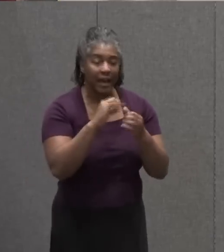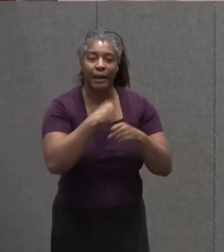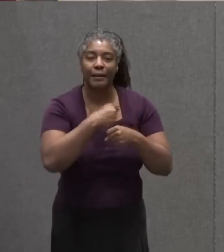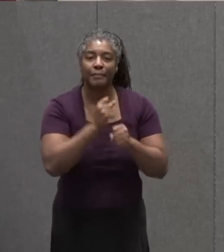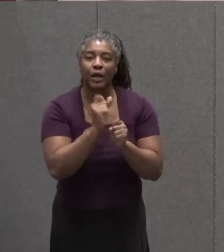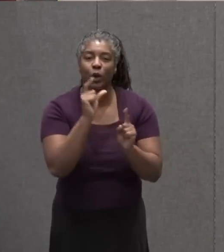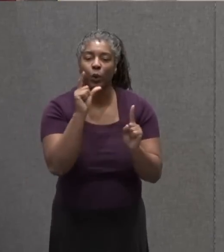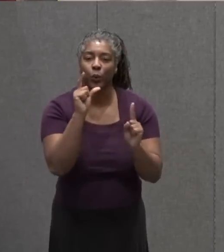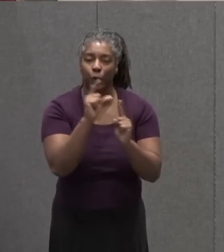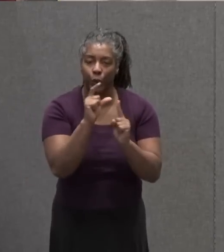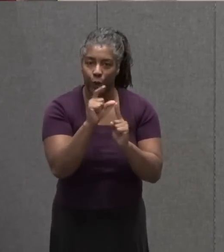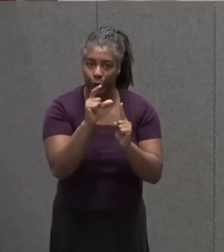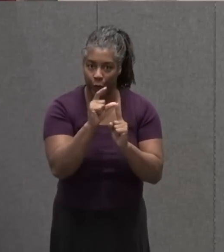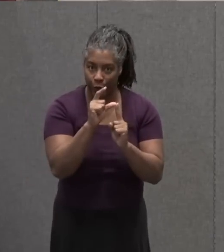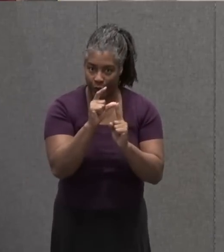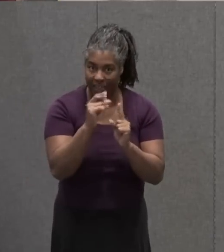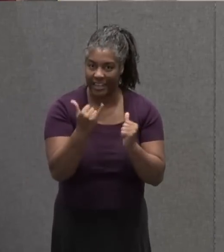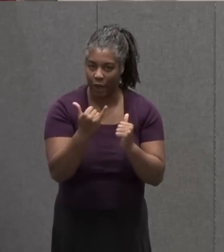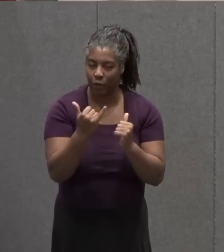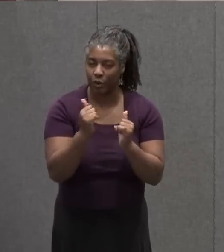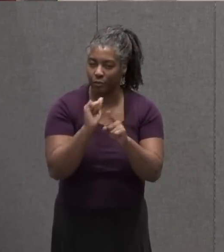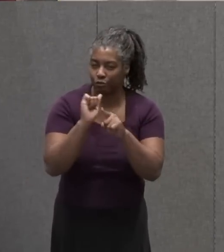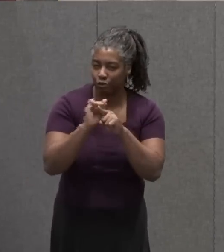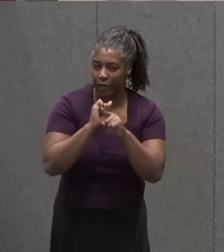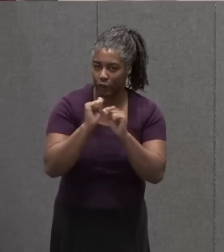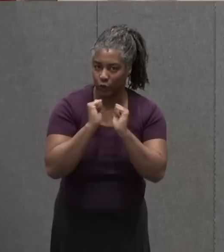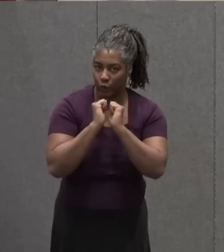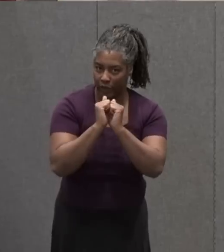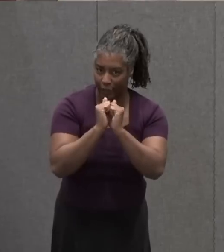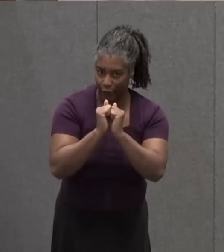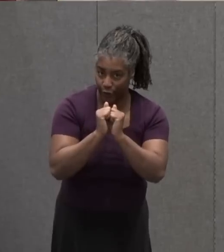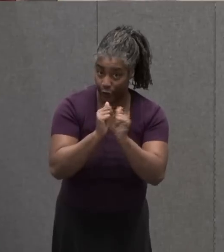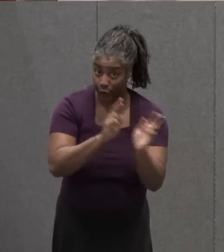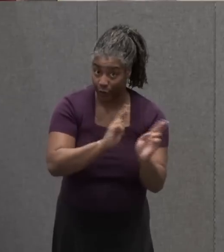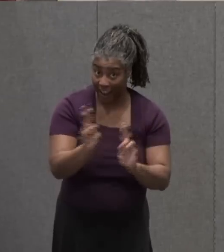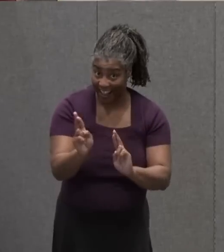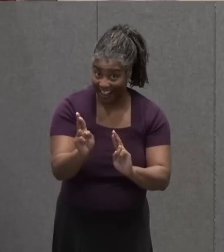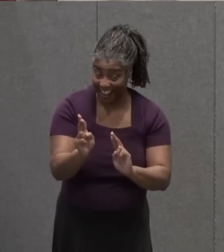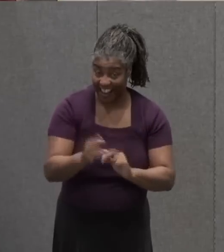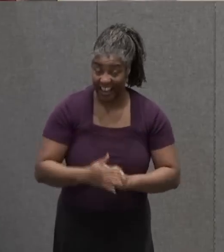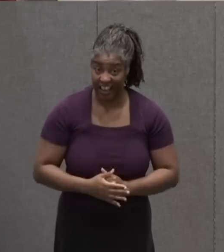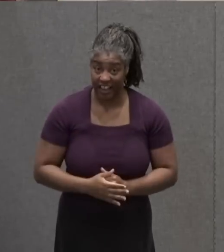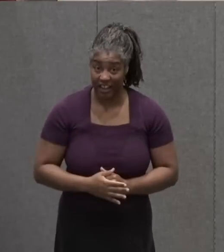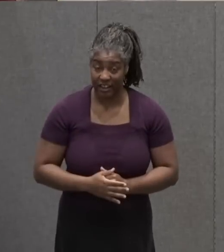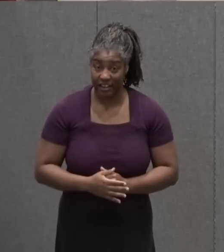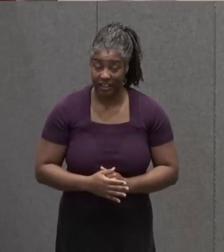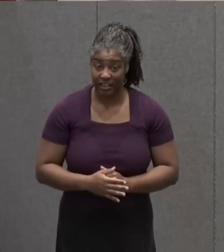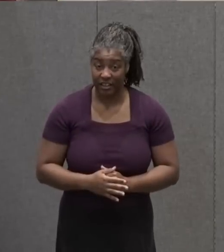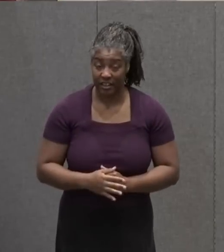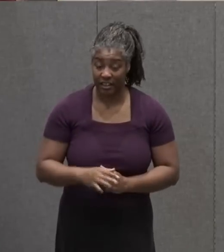Ready? Here we go, f a